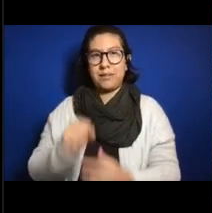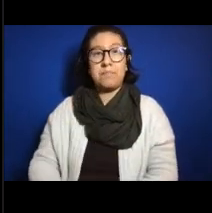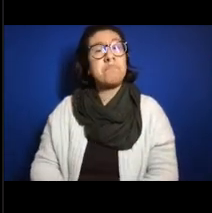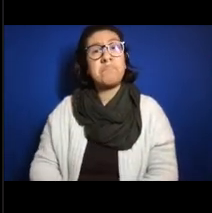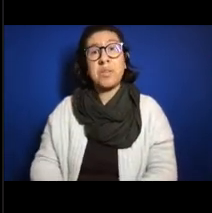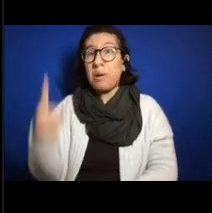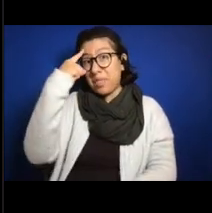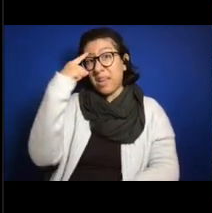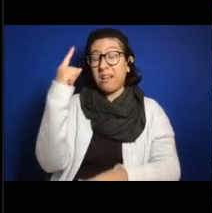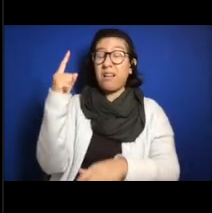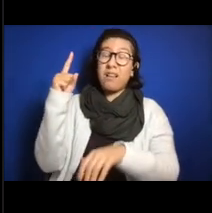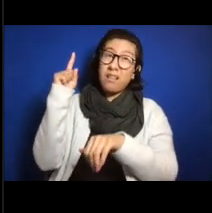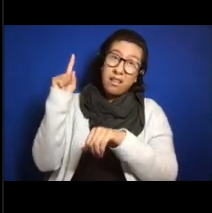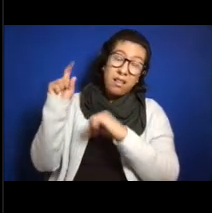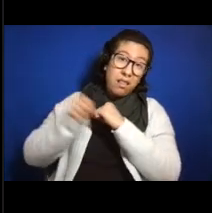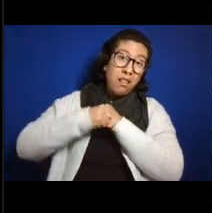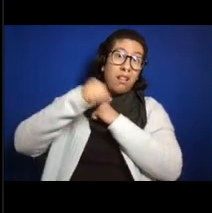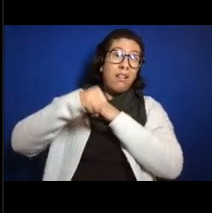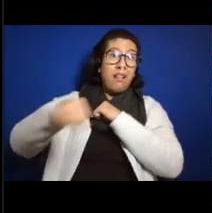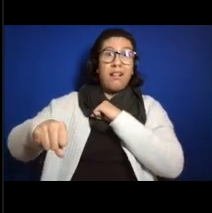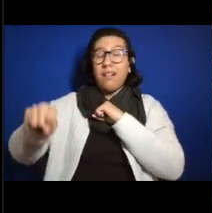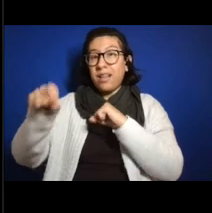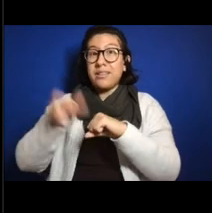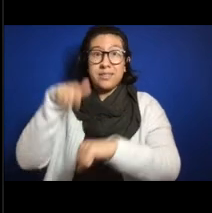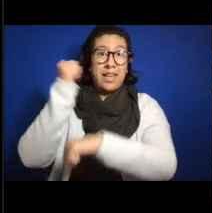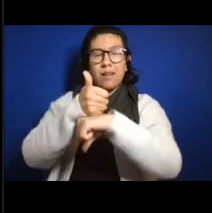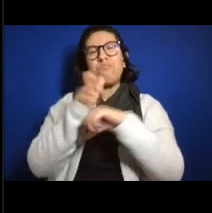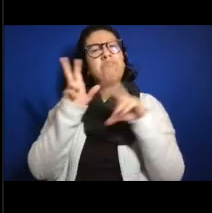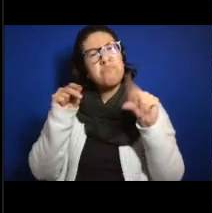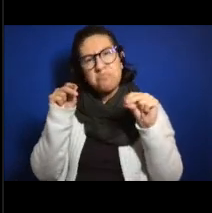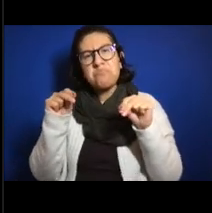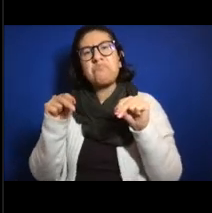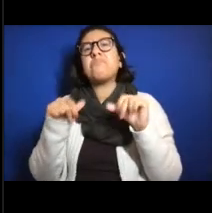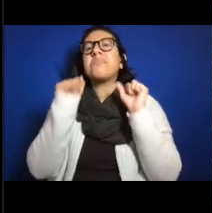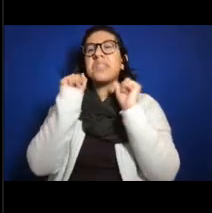It takes some hard work but you can hurricane proof your roof